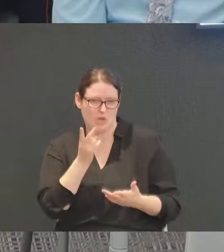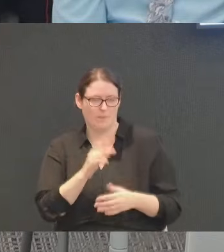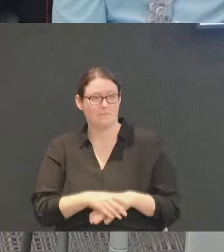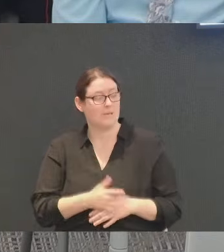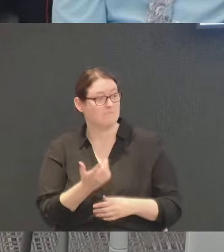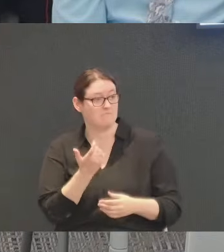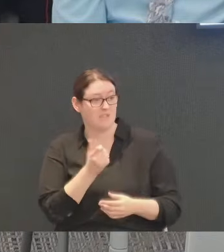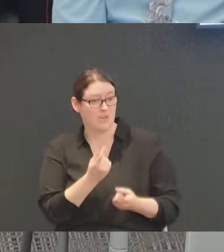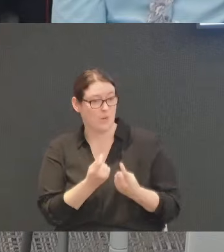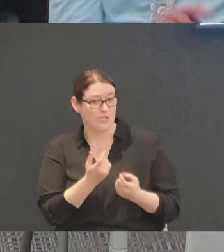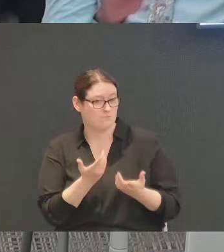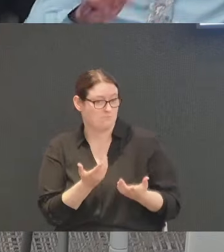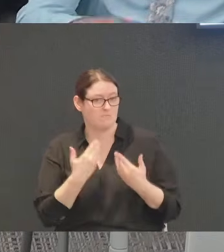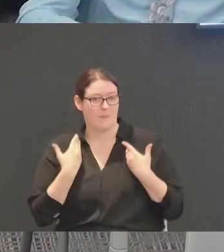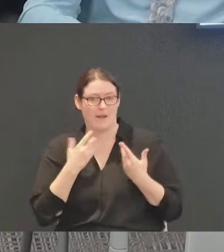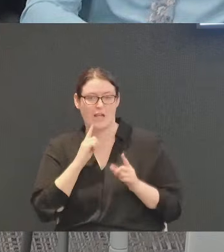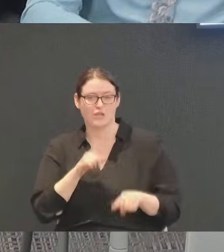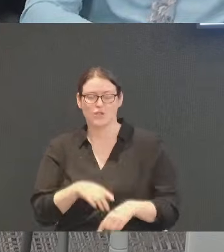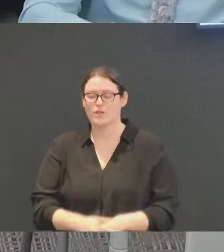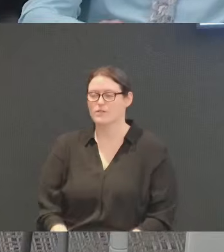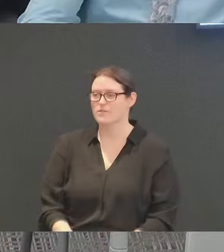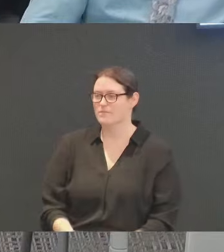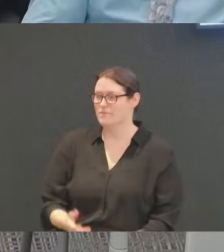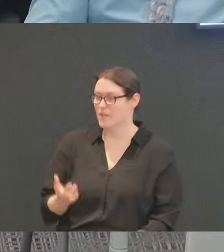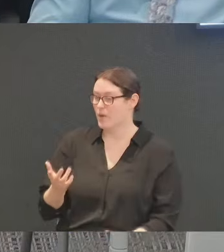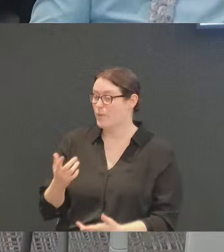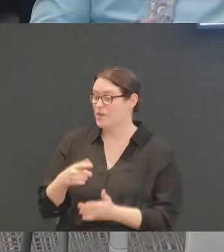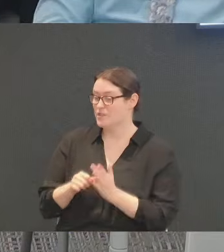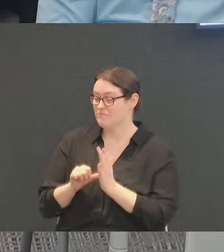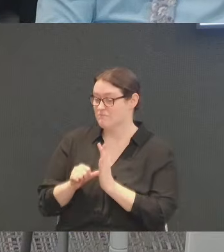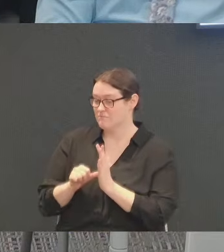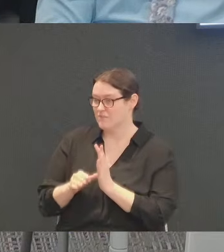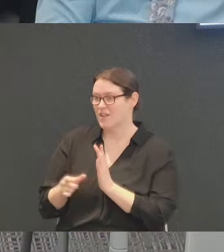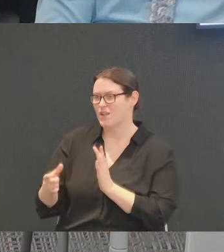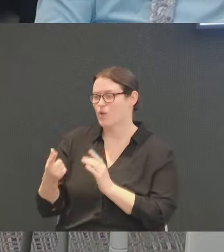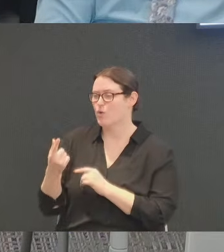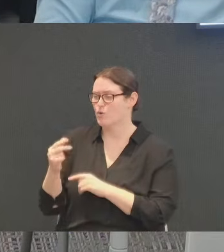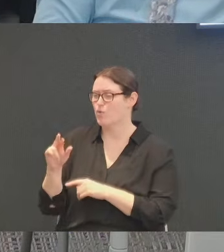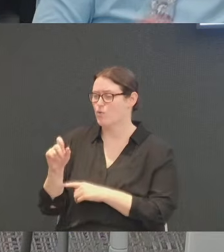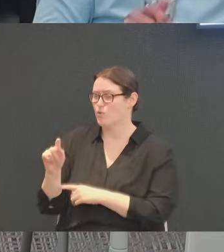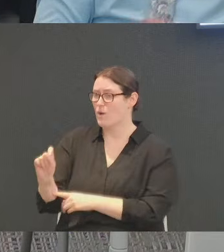any questions. Thank you. I just want to reiterate the fact that they are grants by one and two are